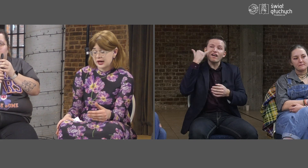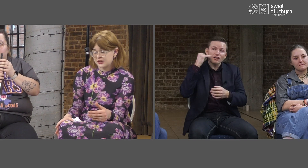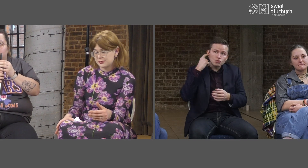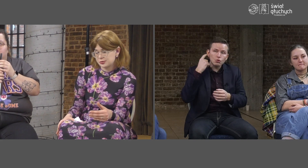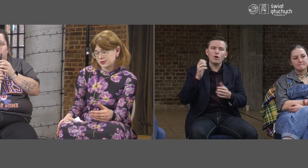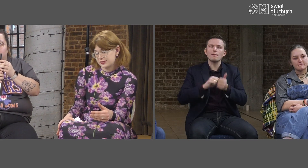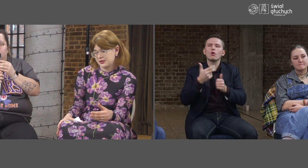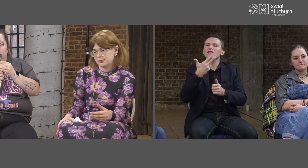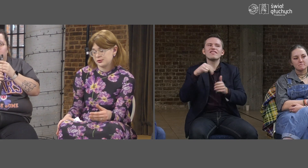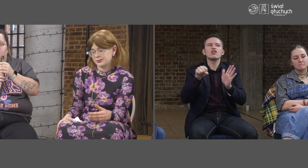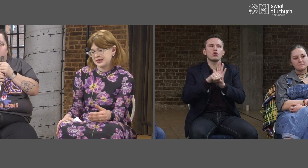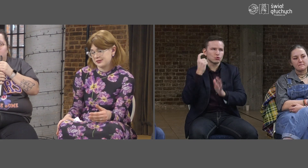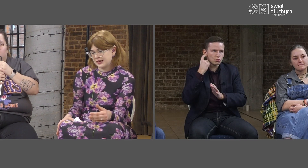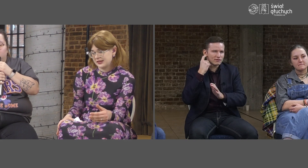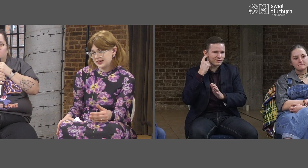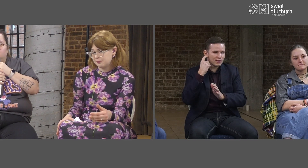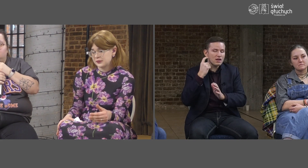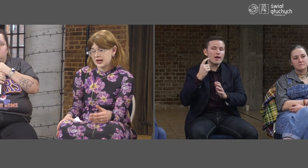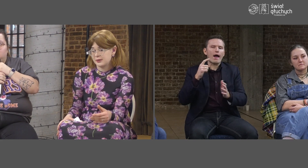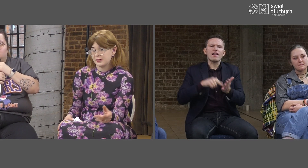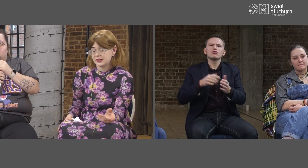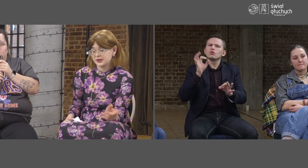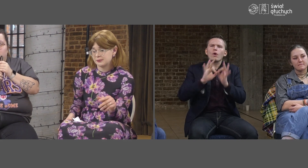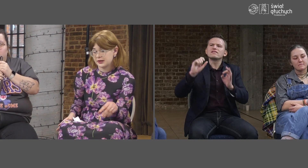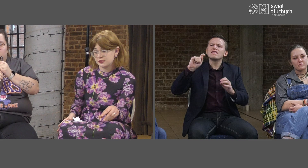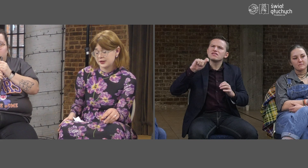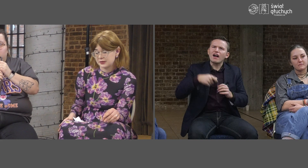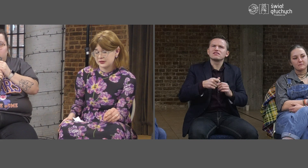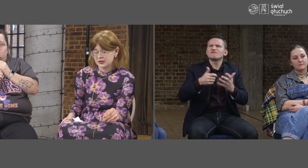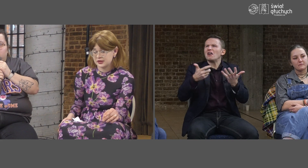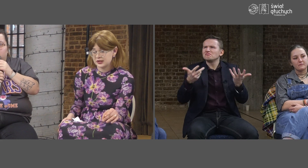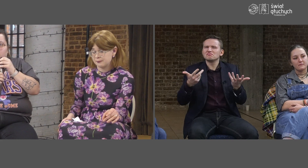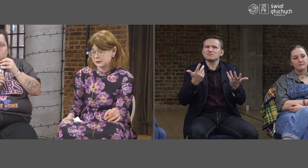but it was never given a specific name. But I distinctly remember